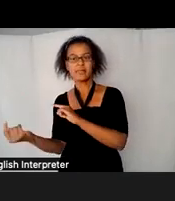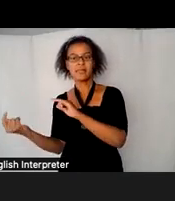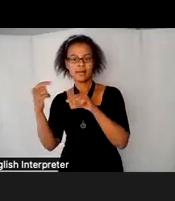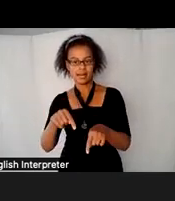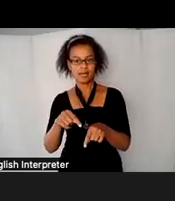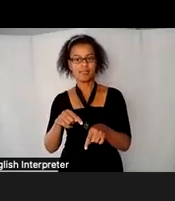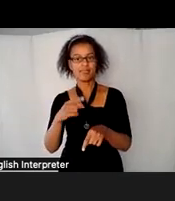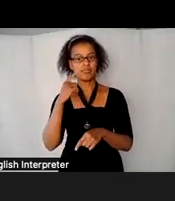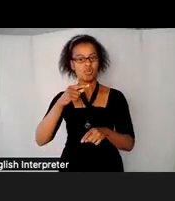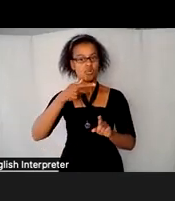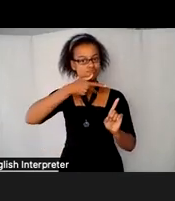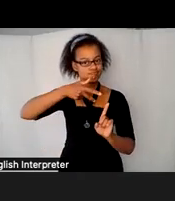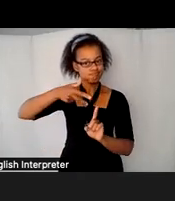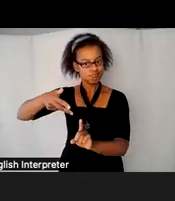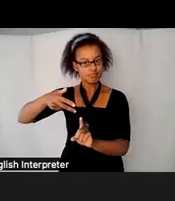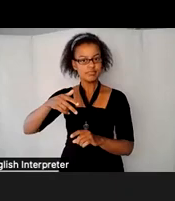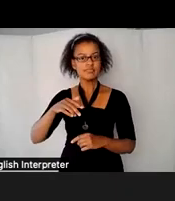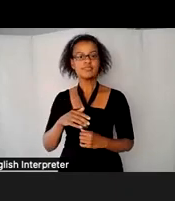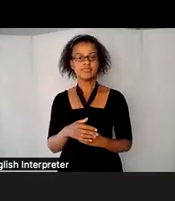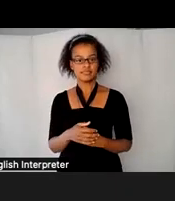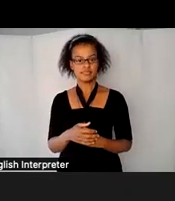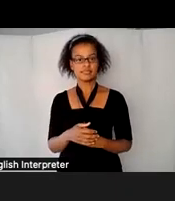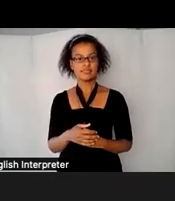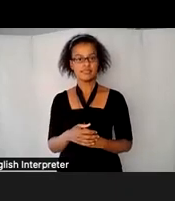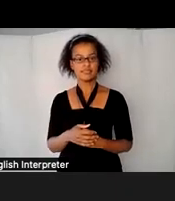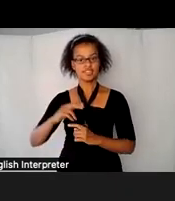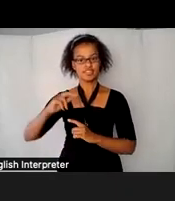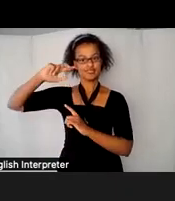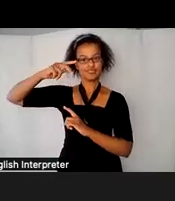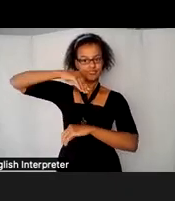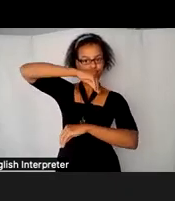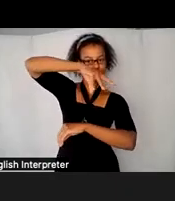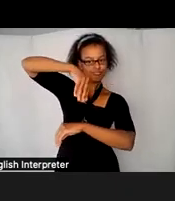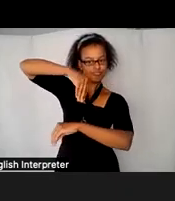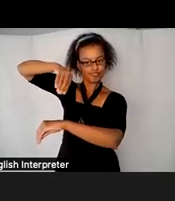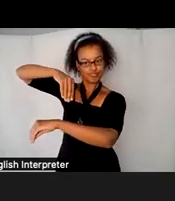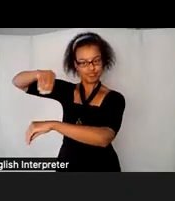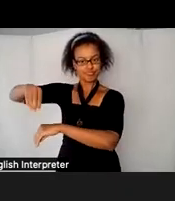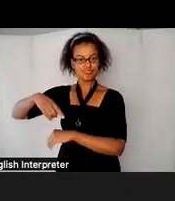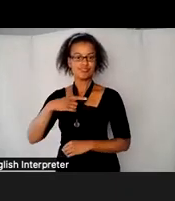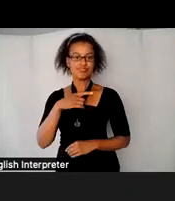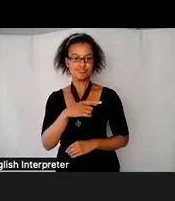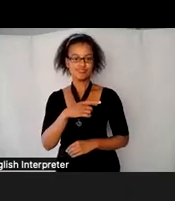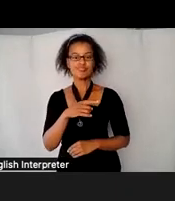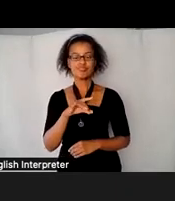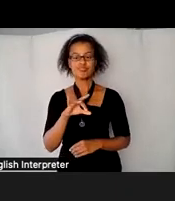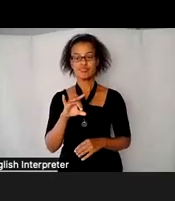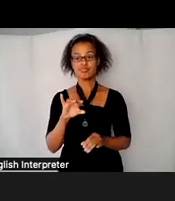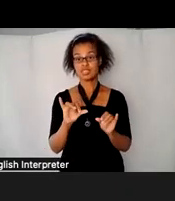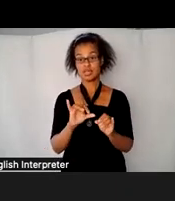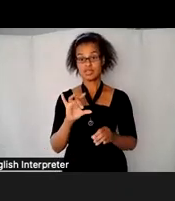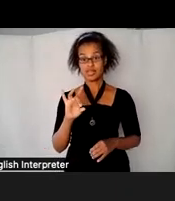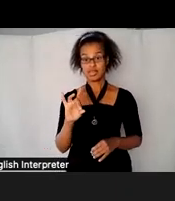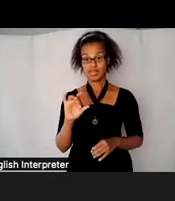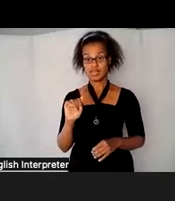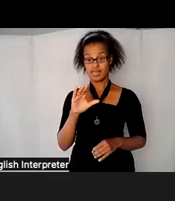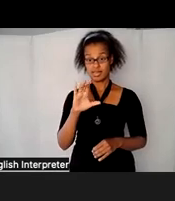So really Black Creek Community Farm is an eight acre farm in the heart of Jane and Finch neighborhood.